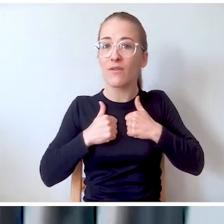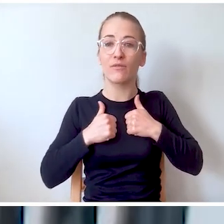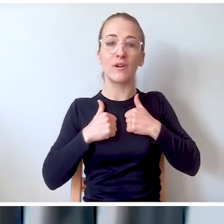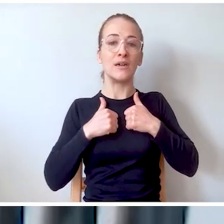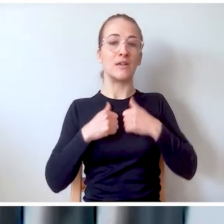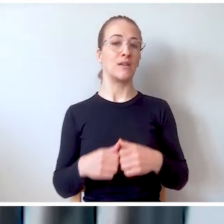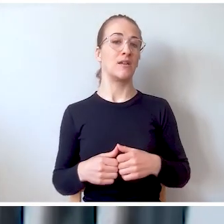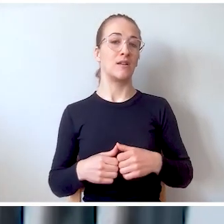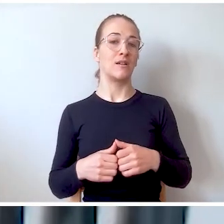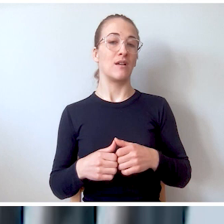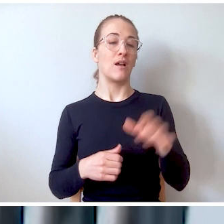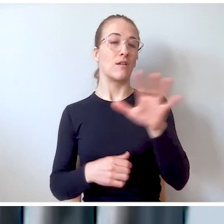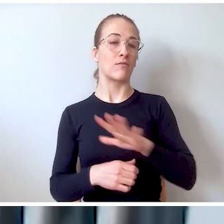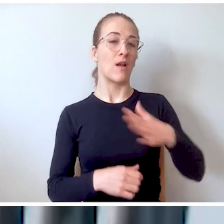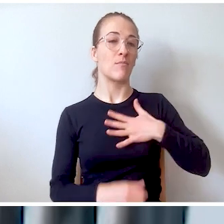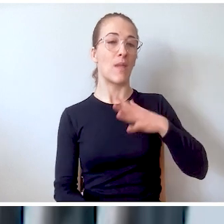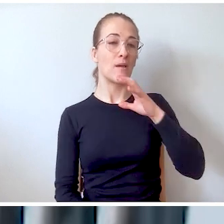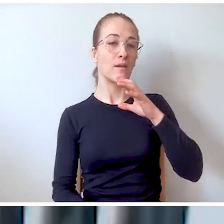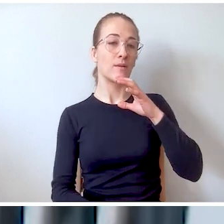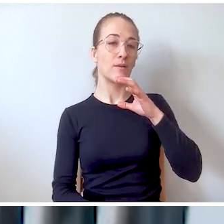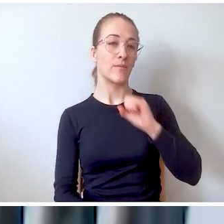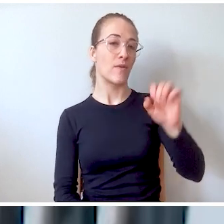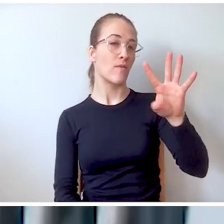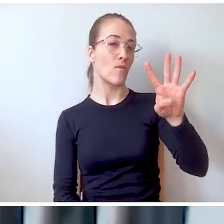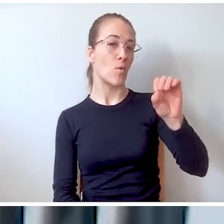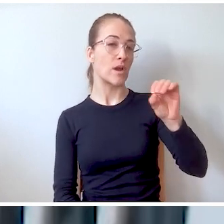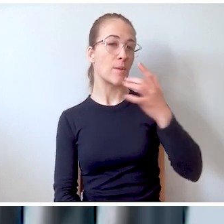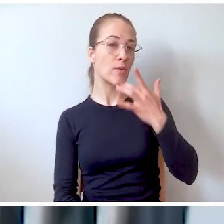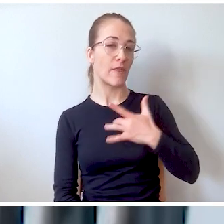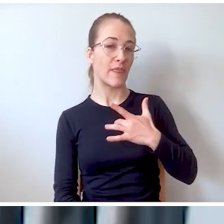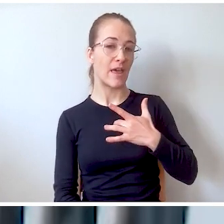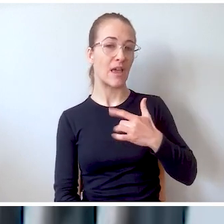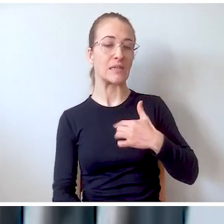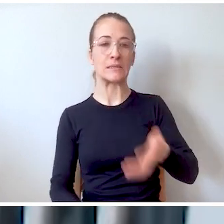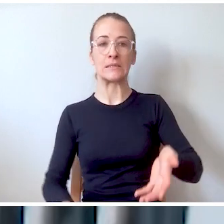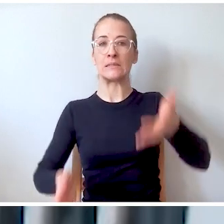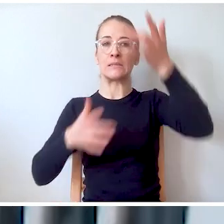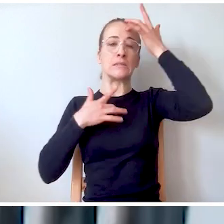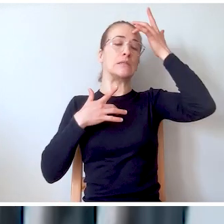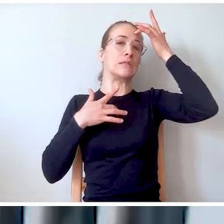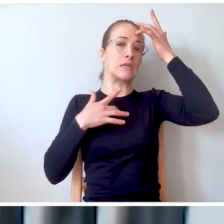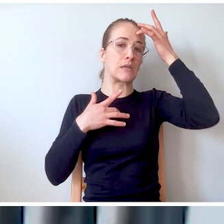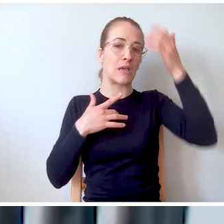Right around the time of my 40th birthday, I became quite ill. I developed a pressure ulcer